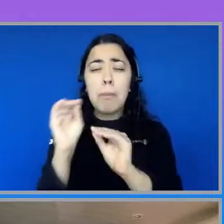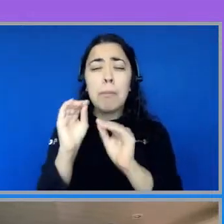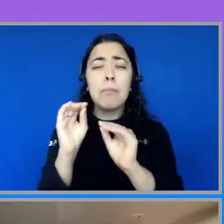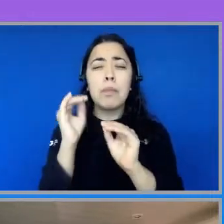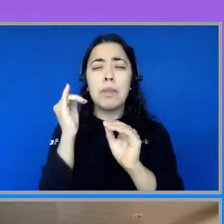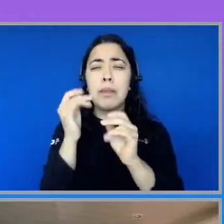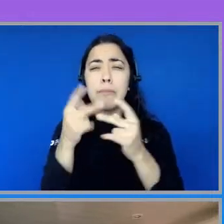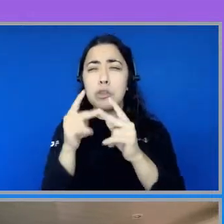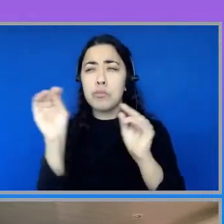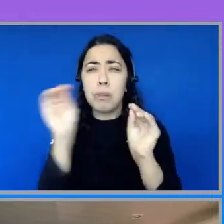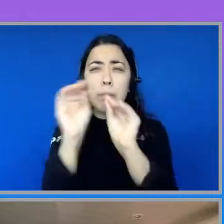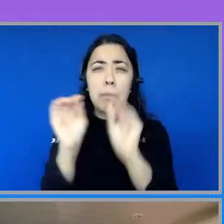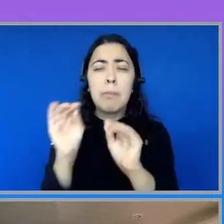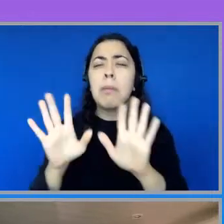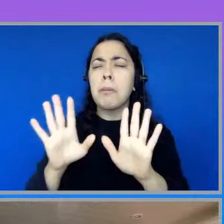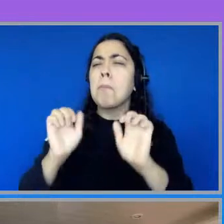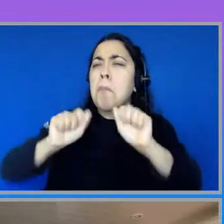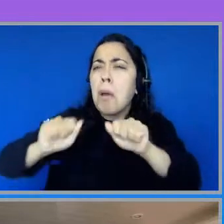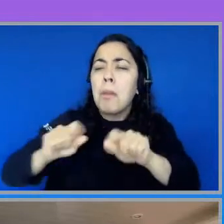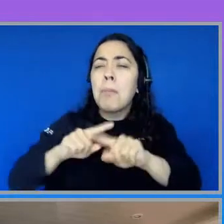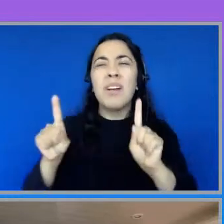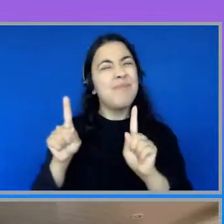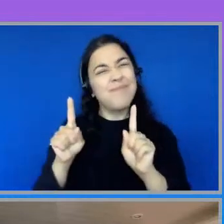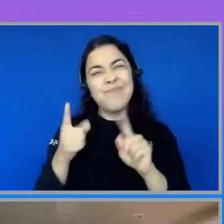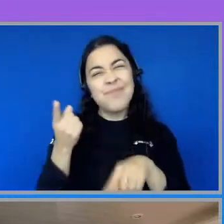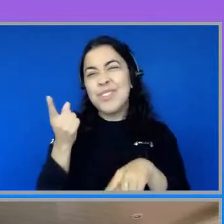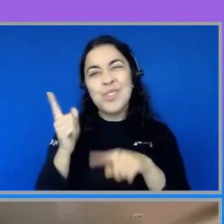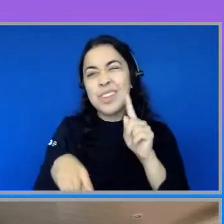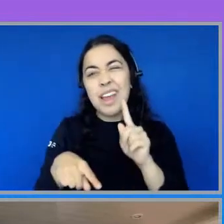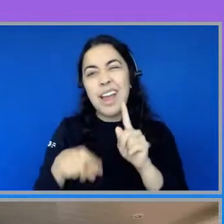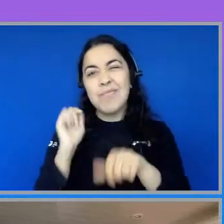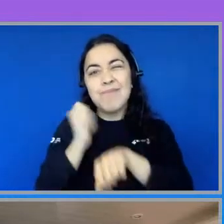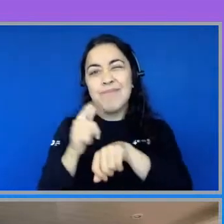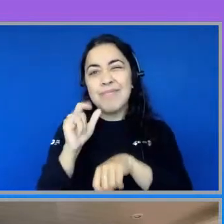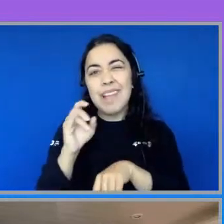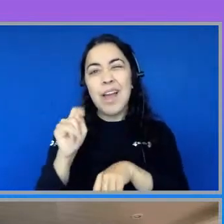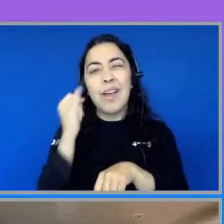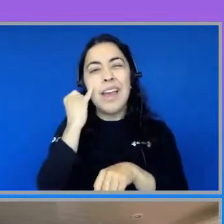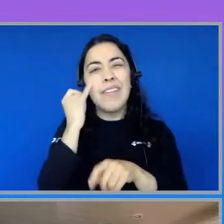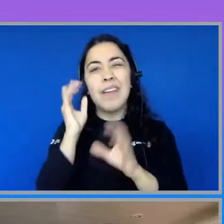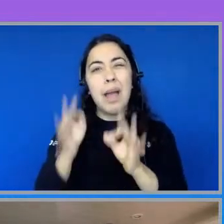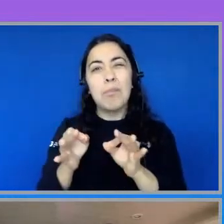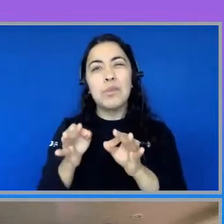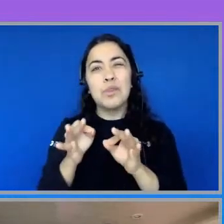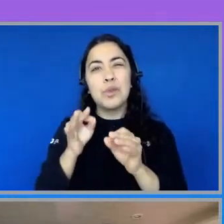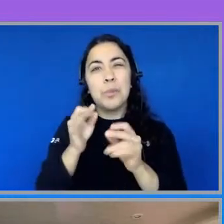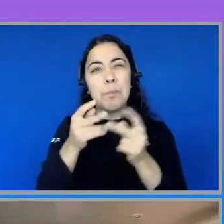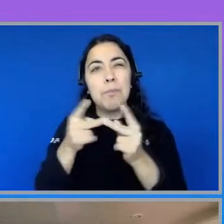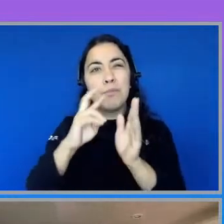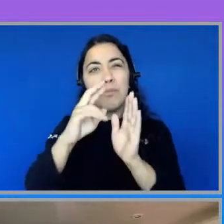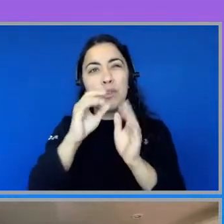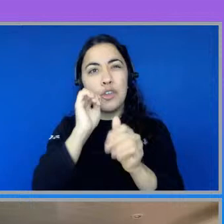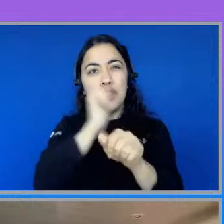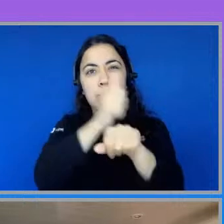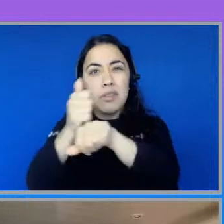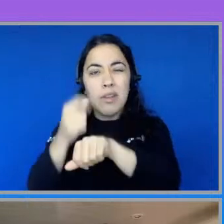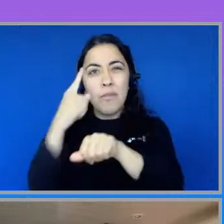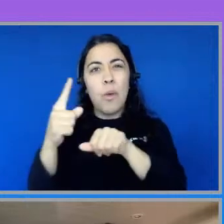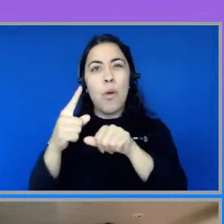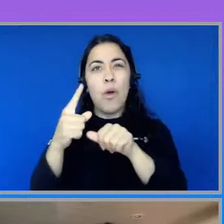degree with absolute positioning. But you can't really build layouts with absolute positioning to any